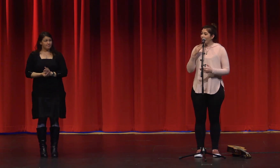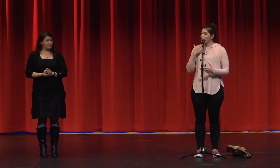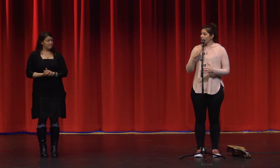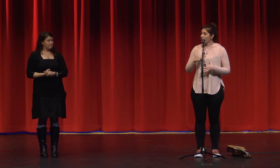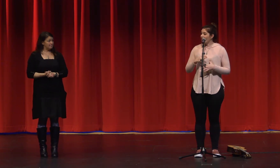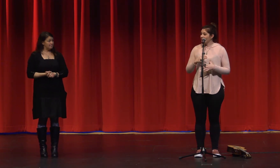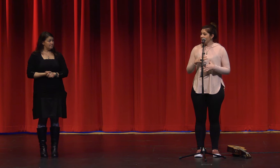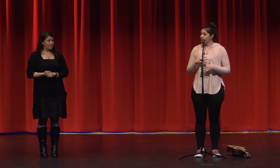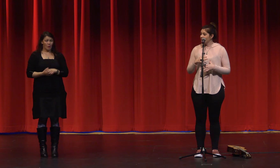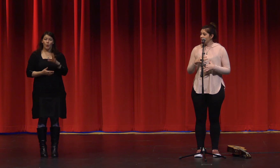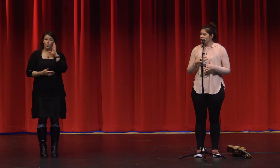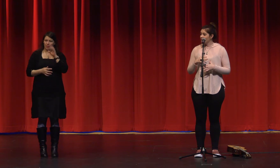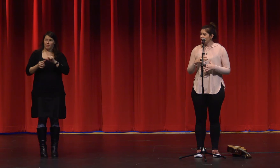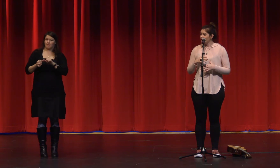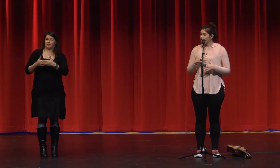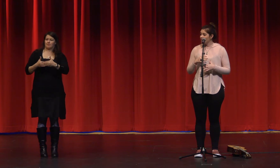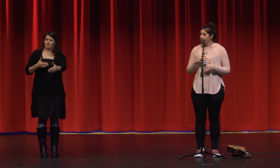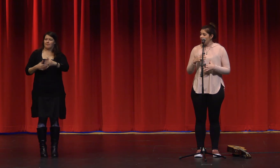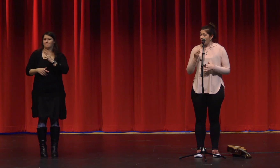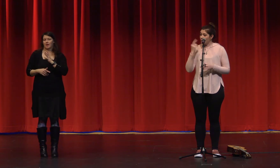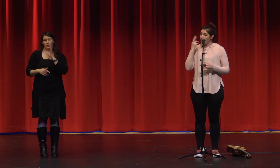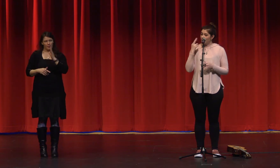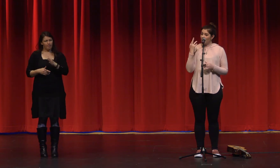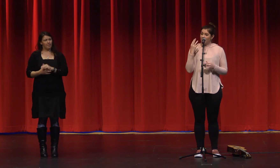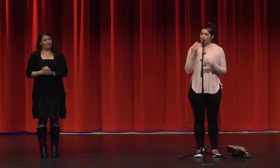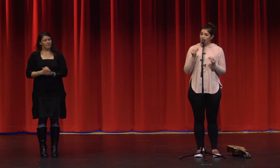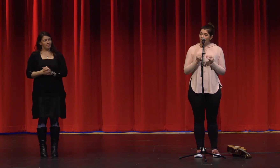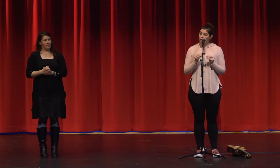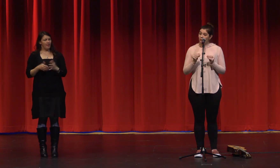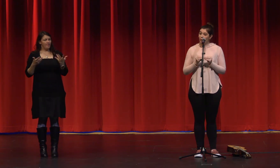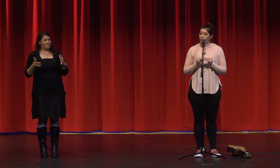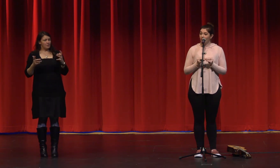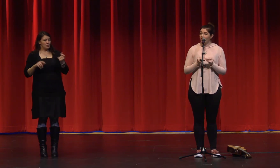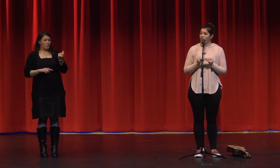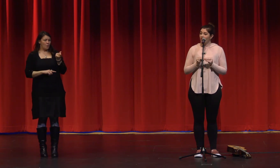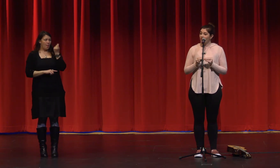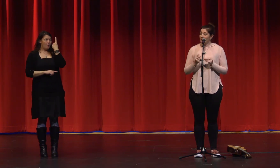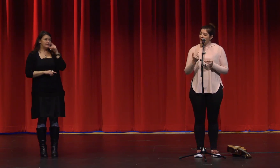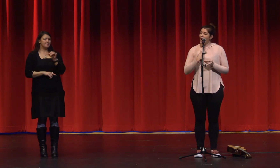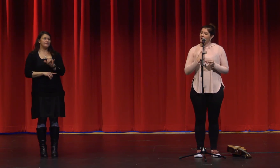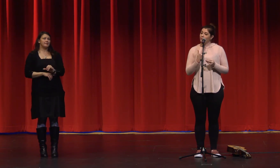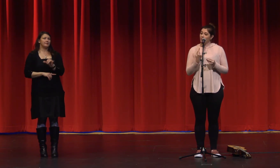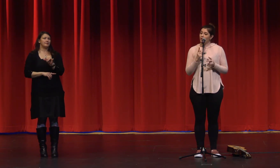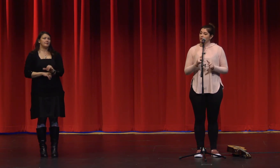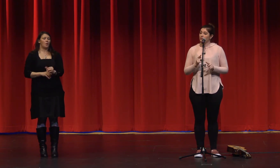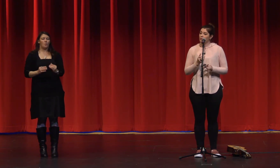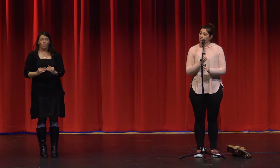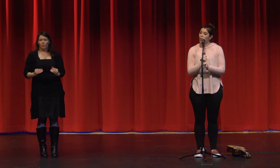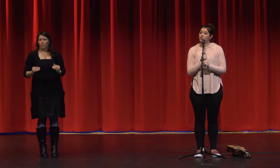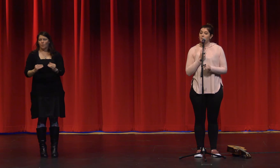It's all gonna be fine. I'm realizing more and more that I am the person who's holding